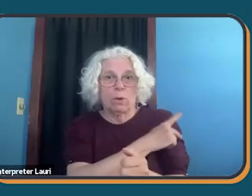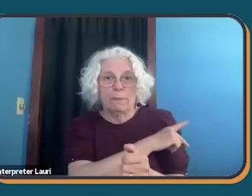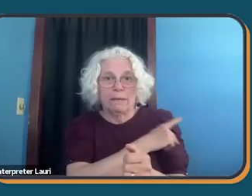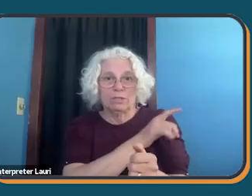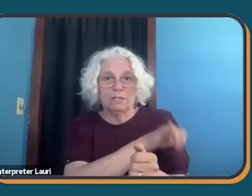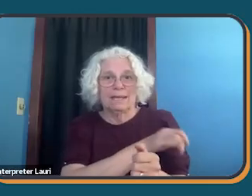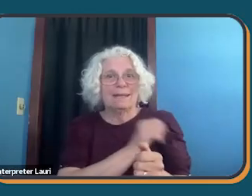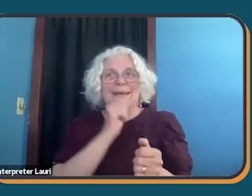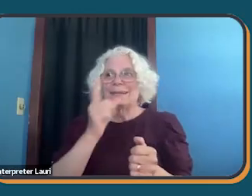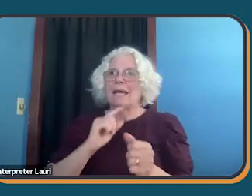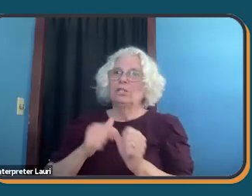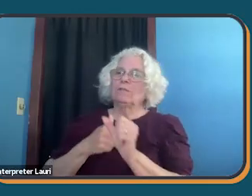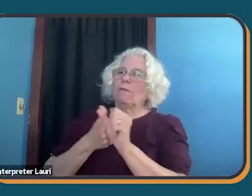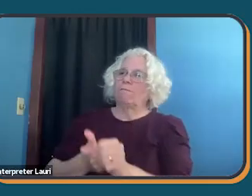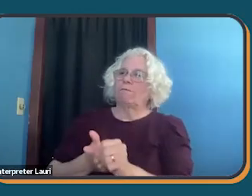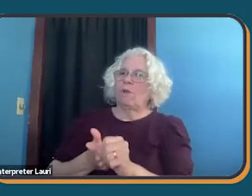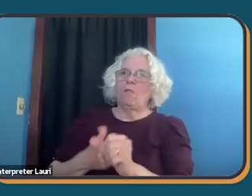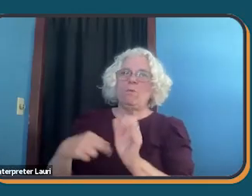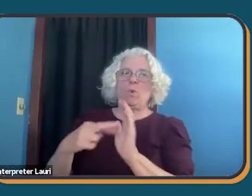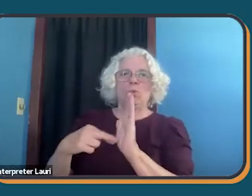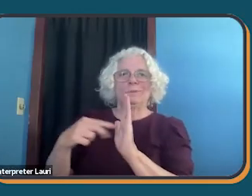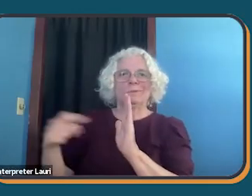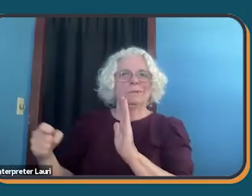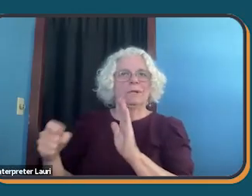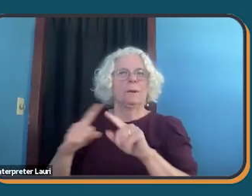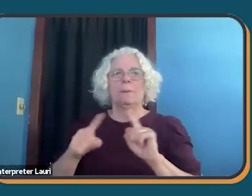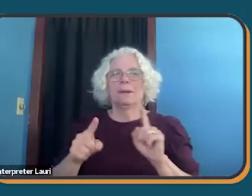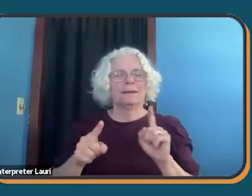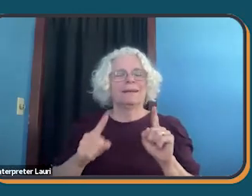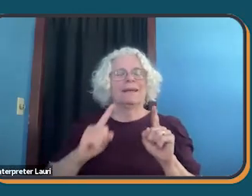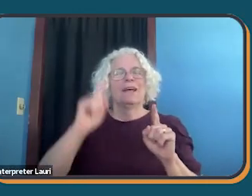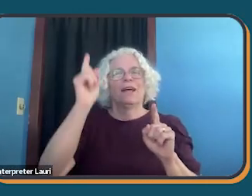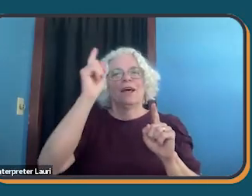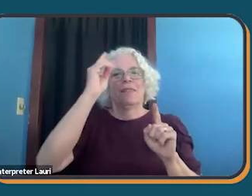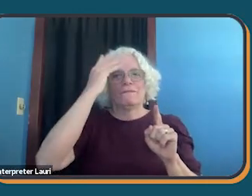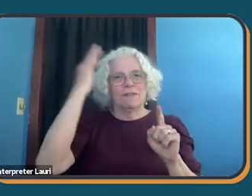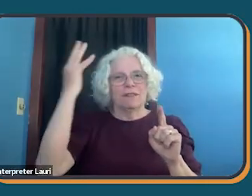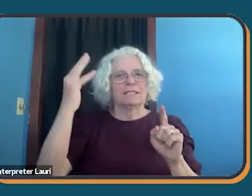moving beyond just compliance and moving toward genuinely inclusive care.